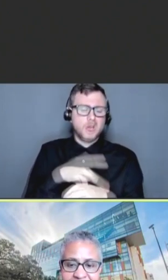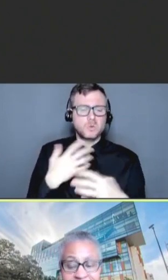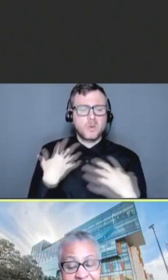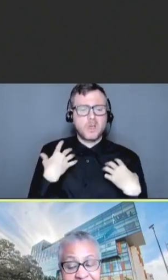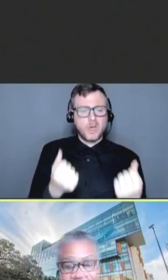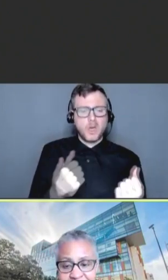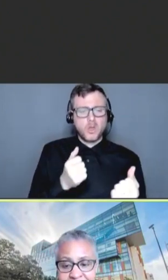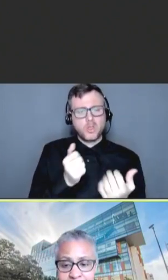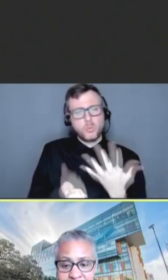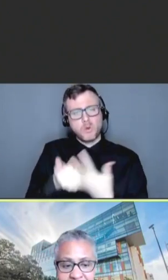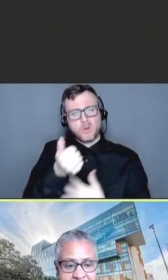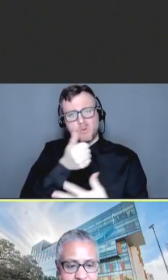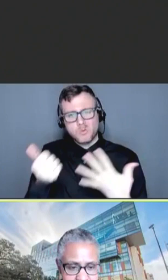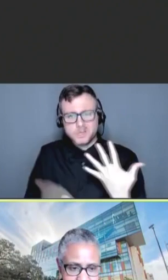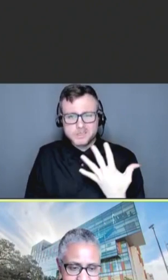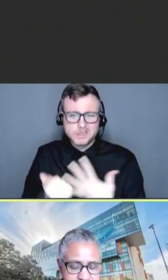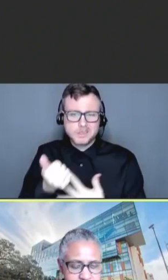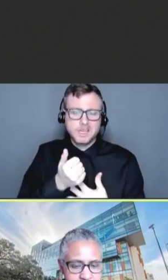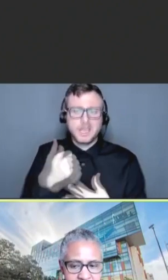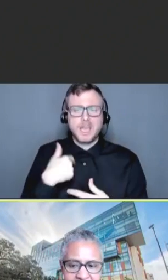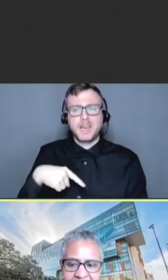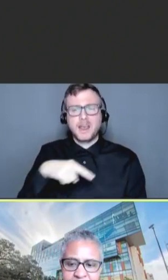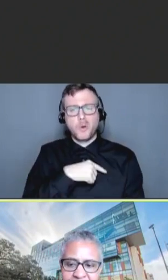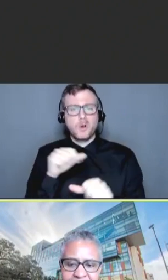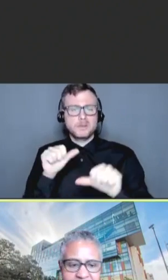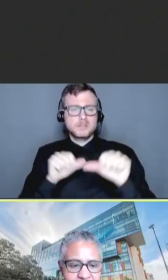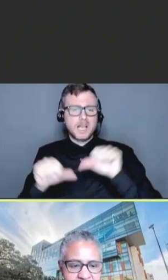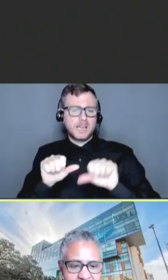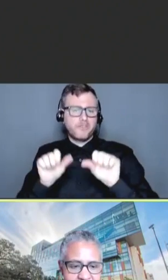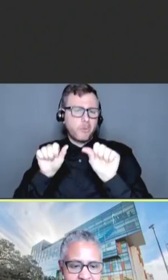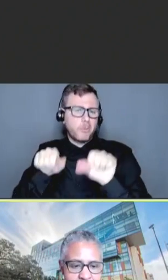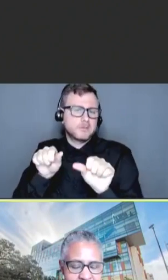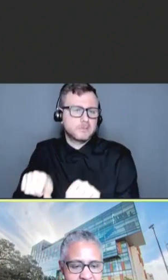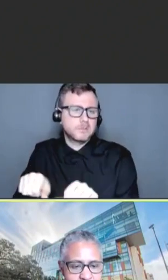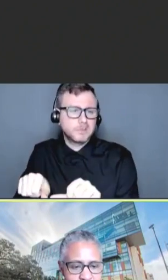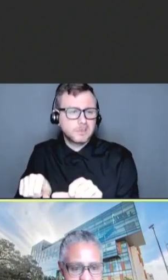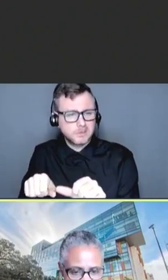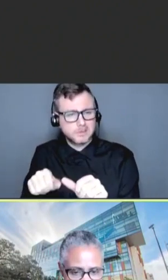scientific feasibility as we consider the development of the approach.